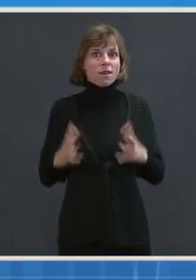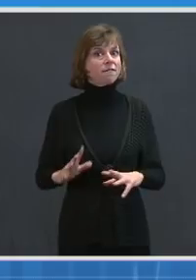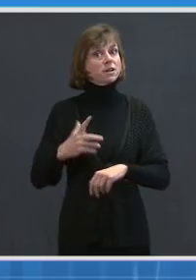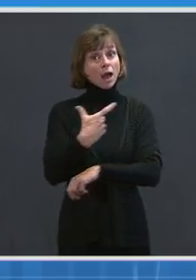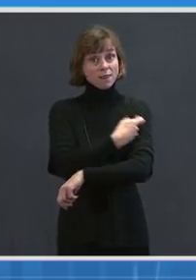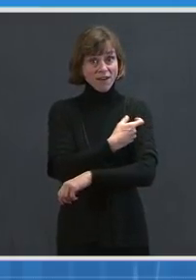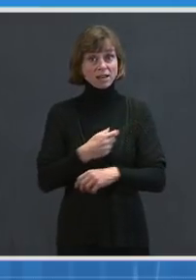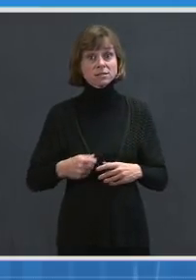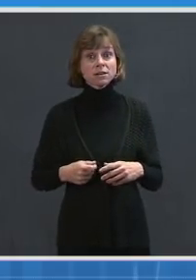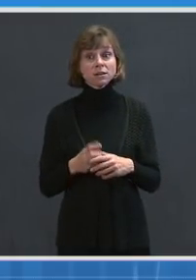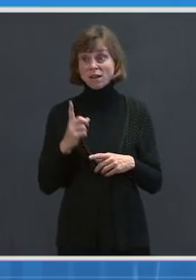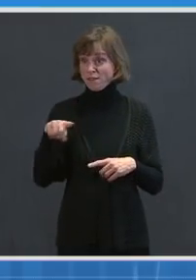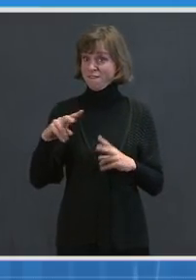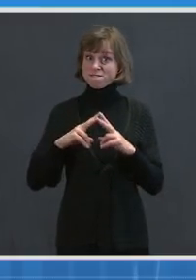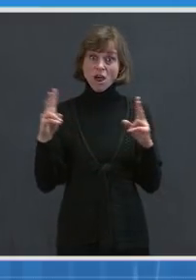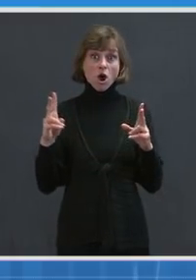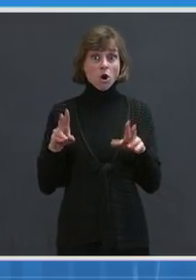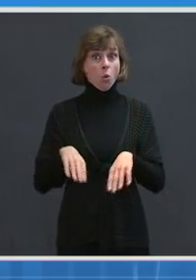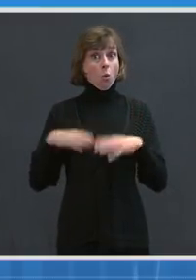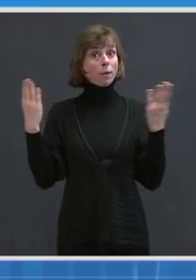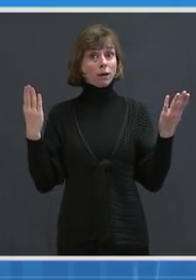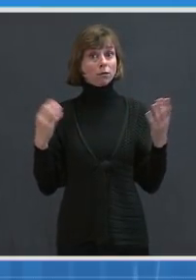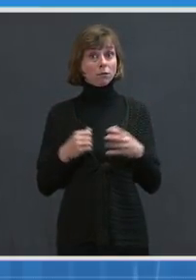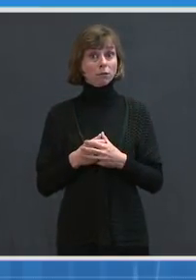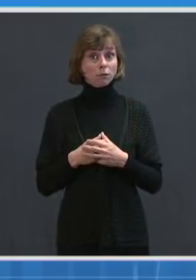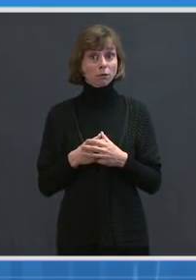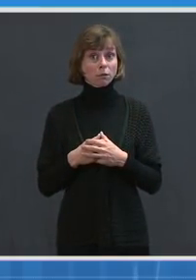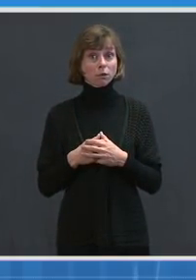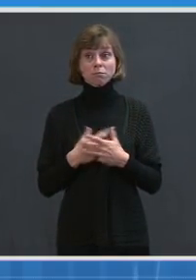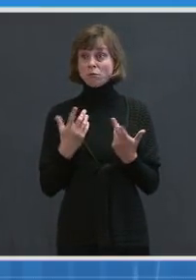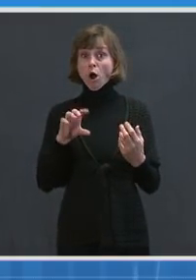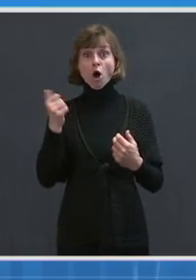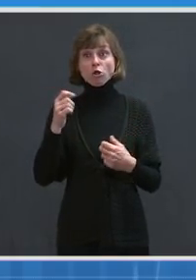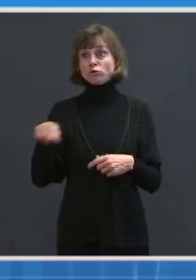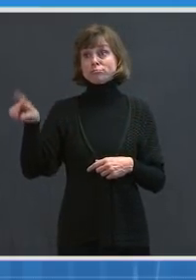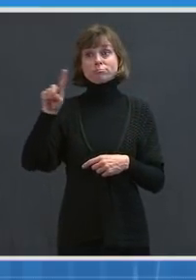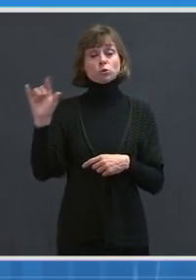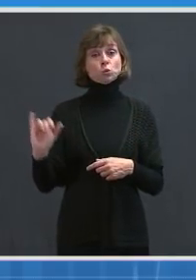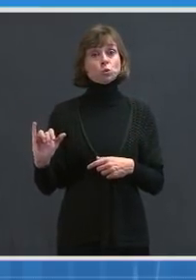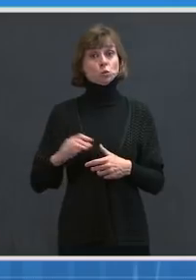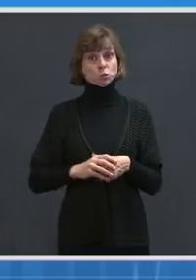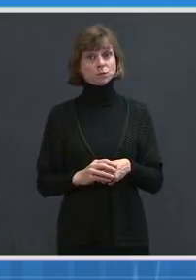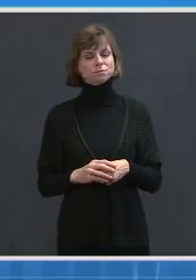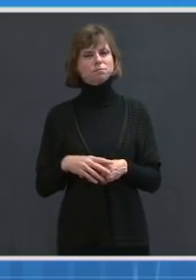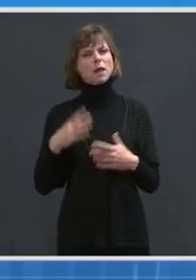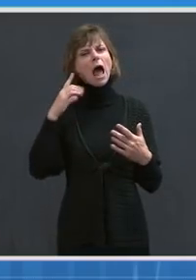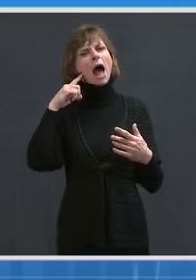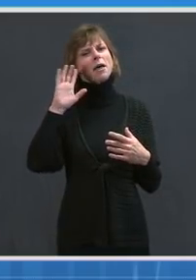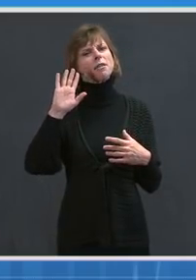and who are being very public about it, and others as well. I think many people are, you know, waiting their turn.